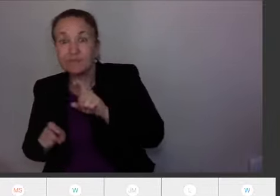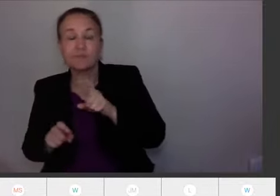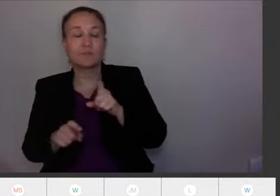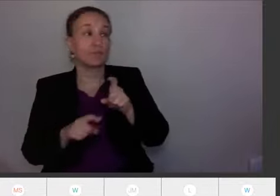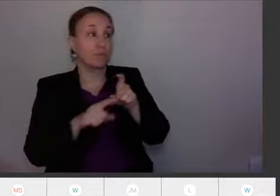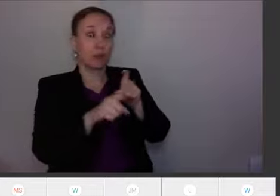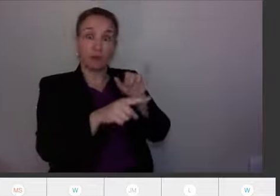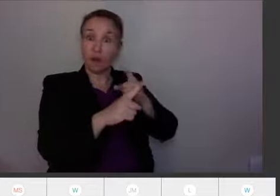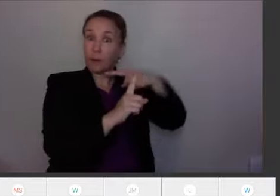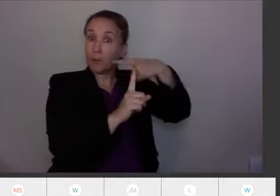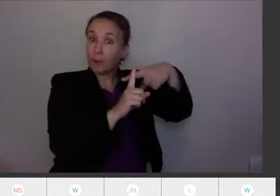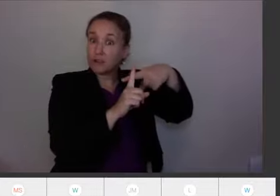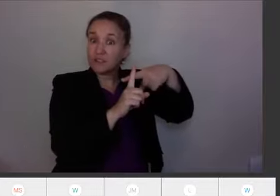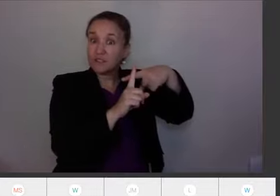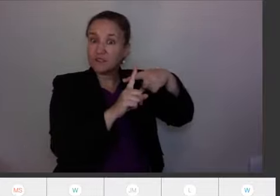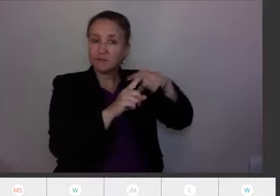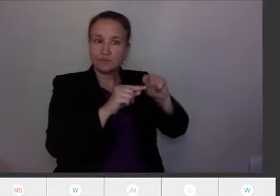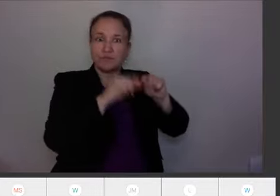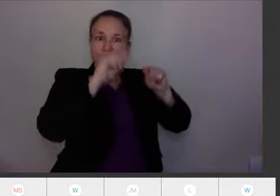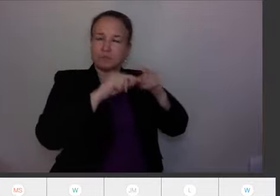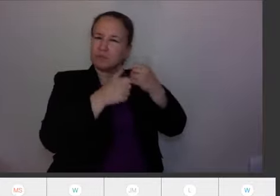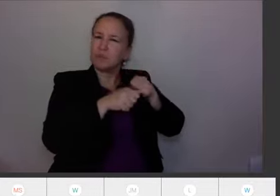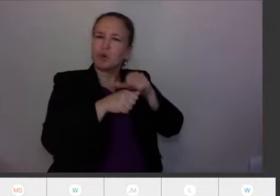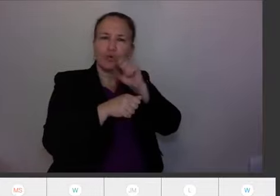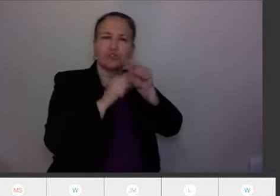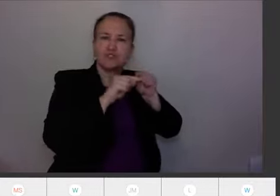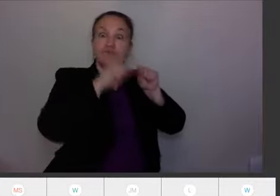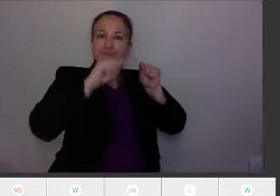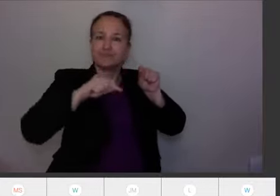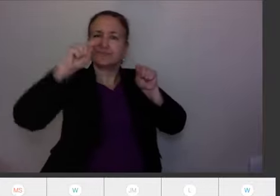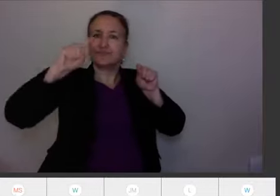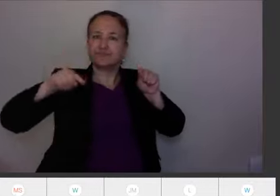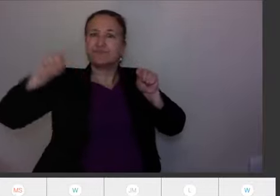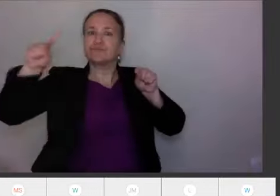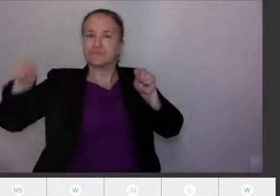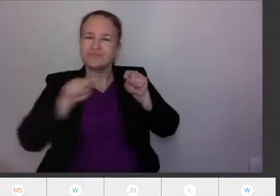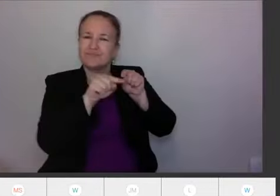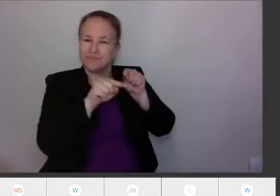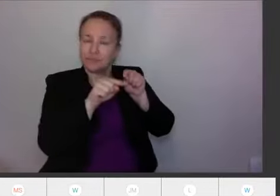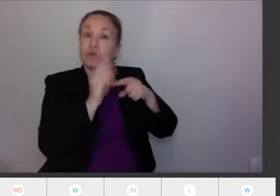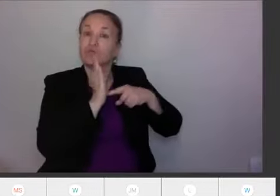that orange jaggedy line that is that represents all of the